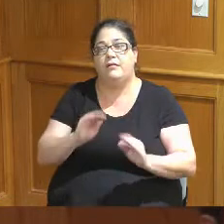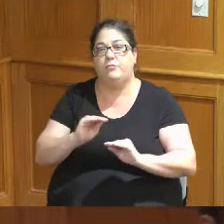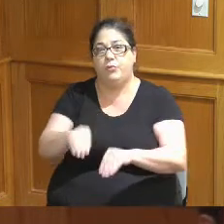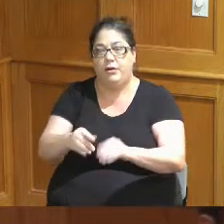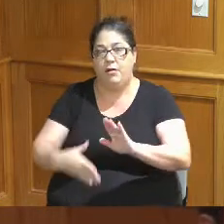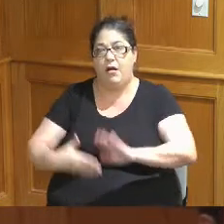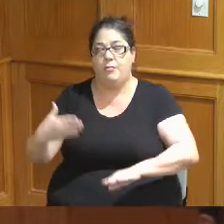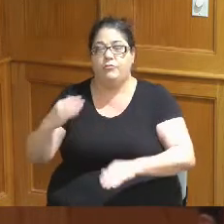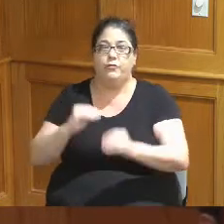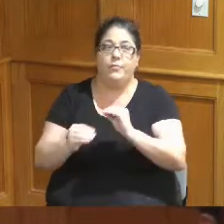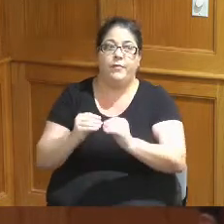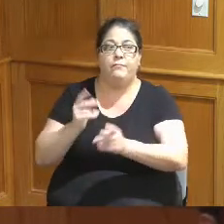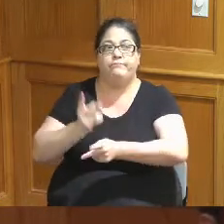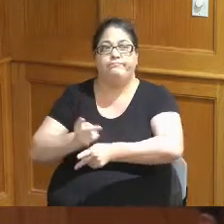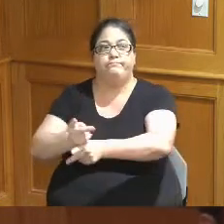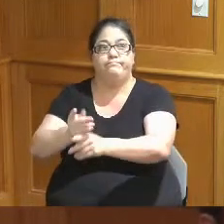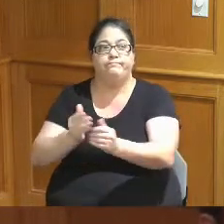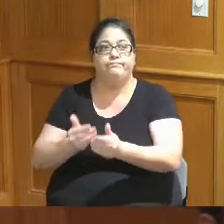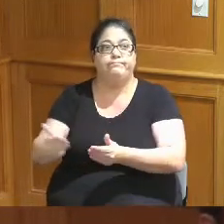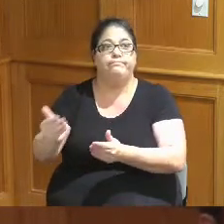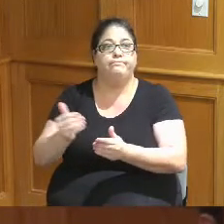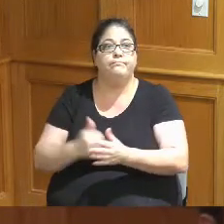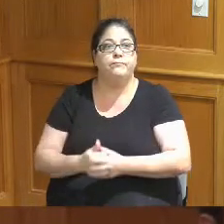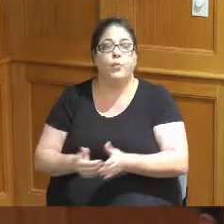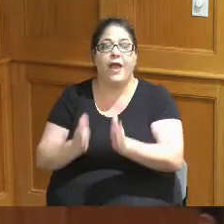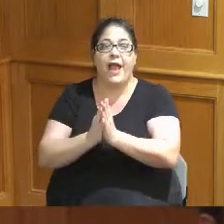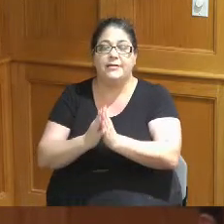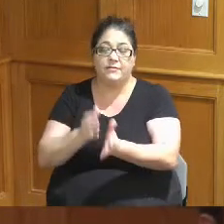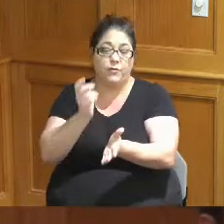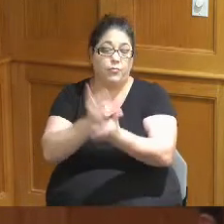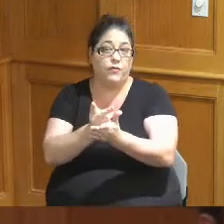repair and future maintenance so we're asking for your approval for item one